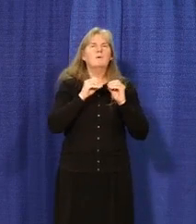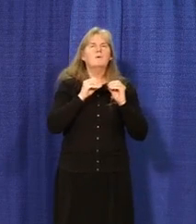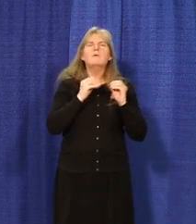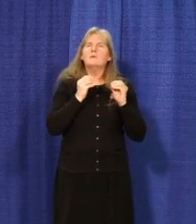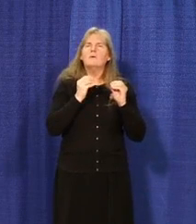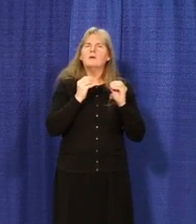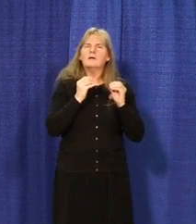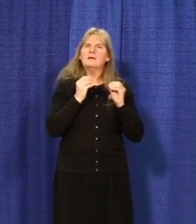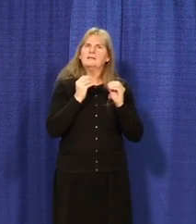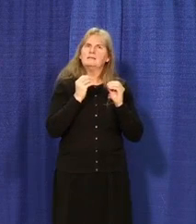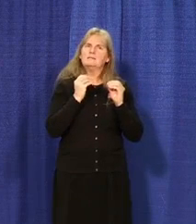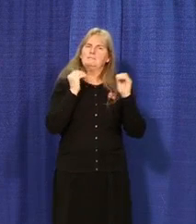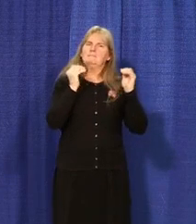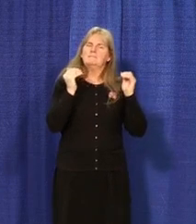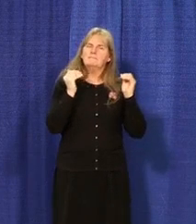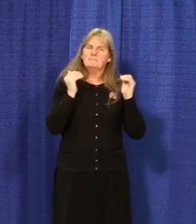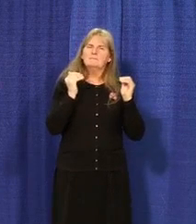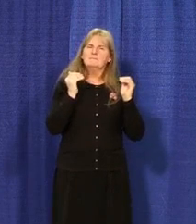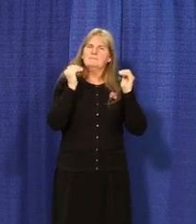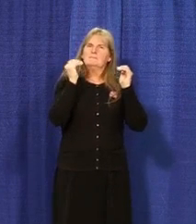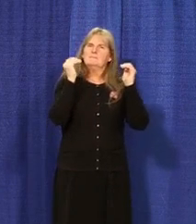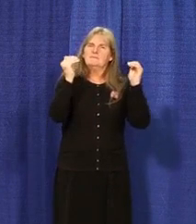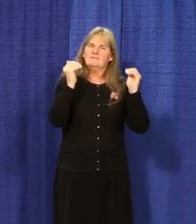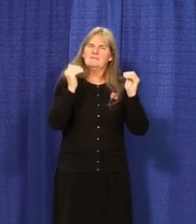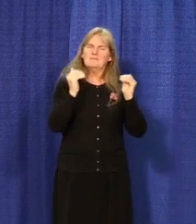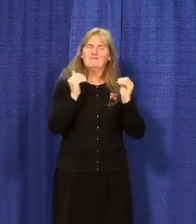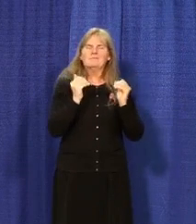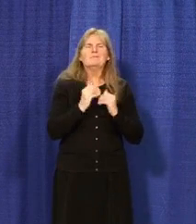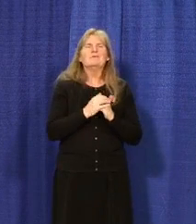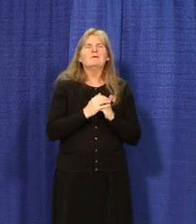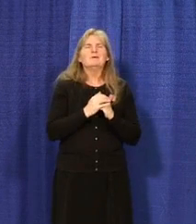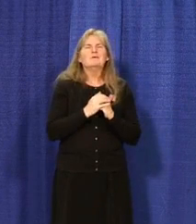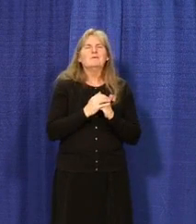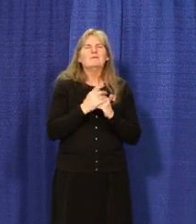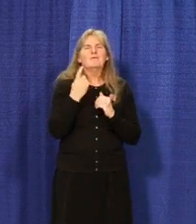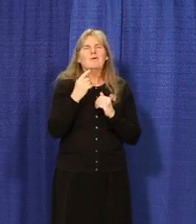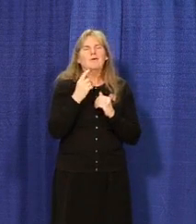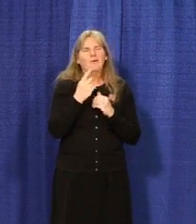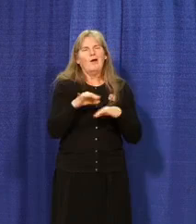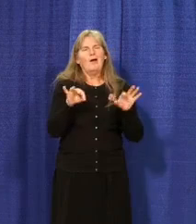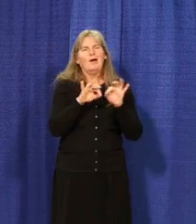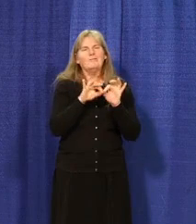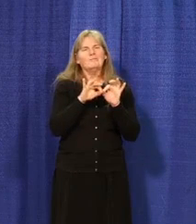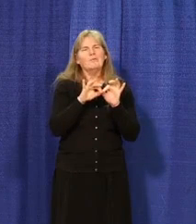safety of people in Watson Lake is the number 1 concern. Pat: Thank you.